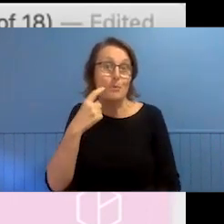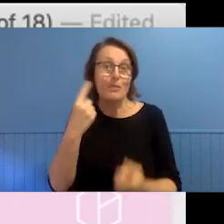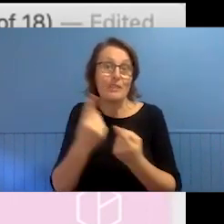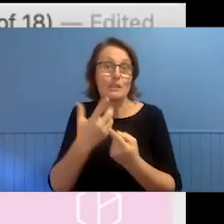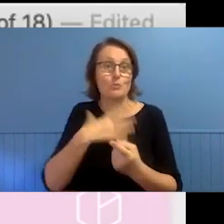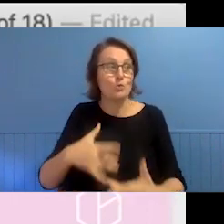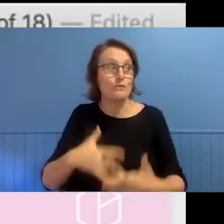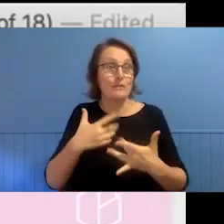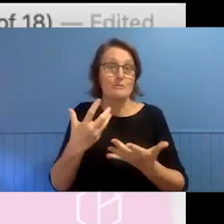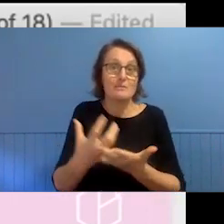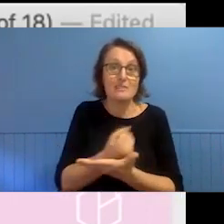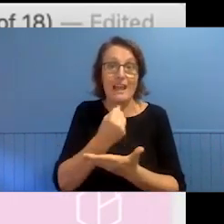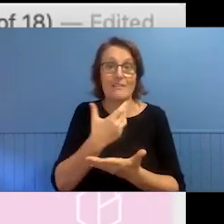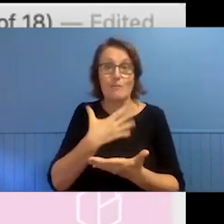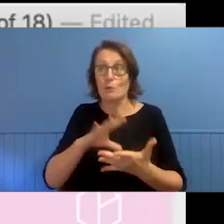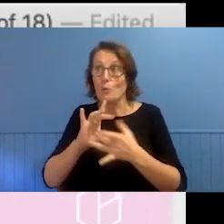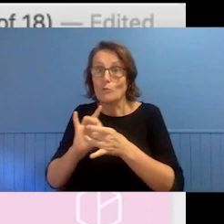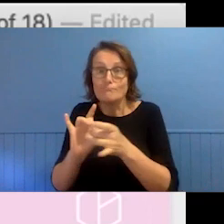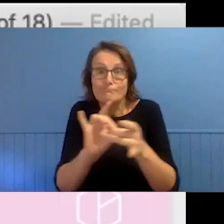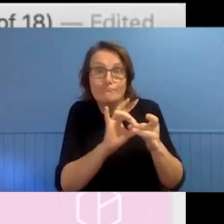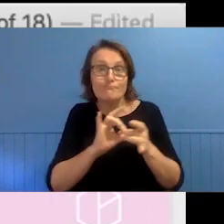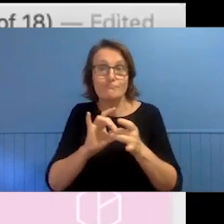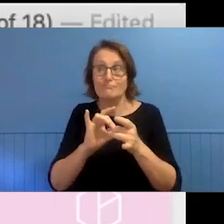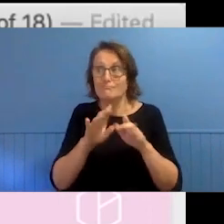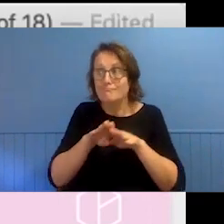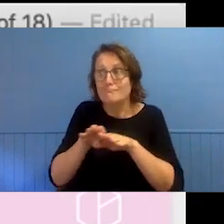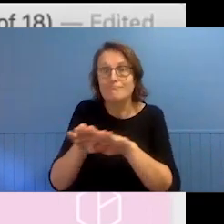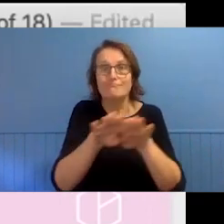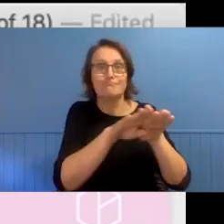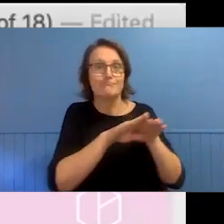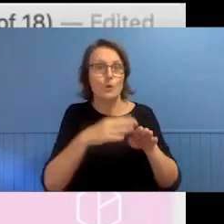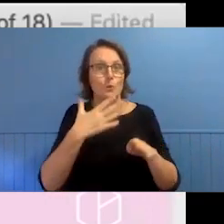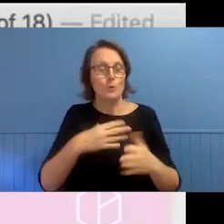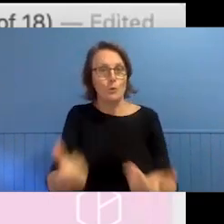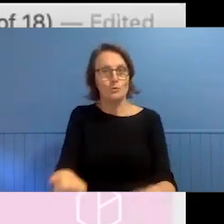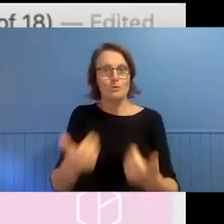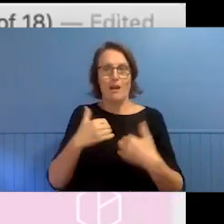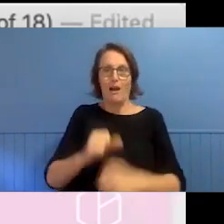want to be inspired by a worker, talented people, great artists and